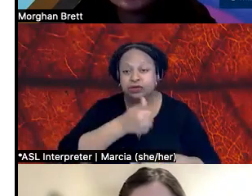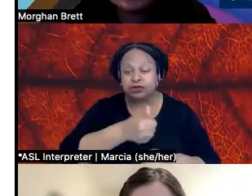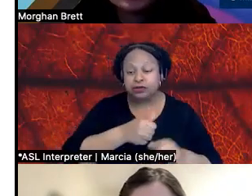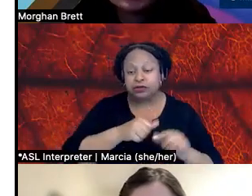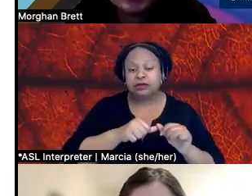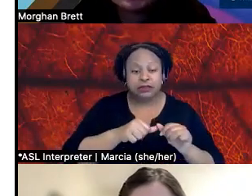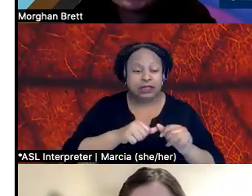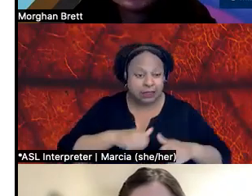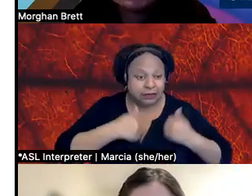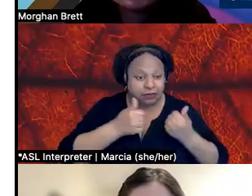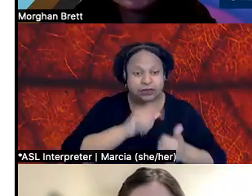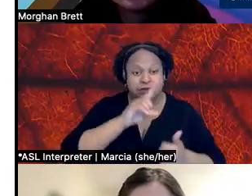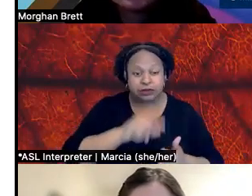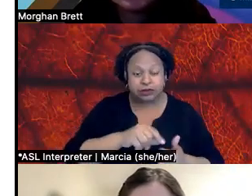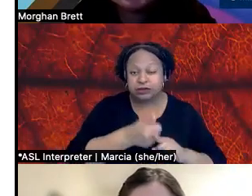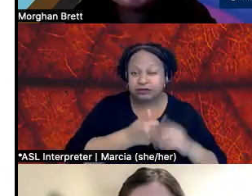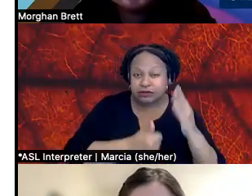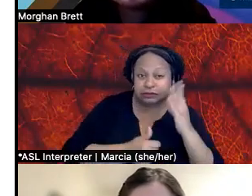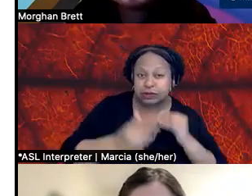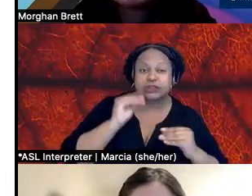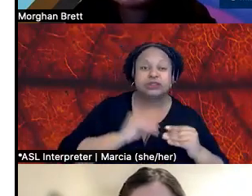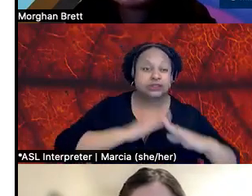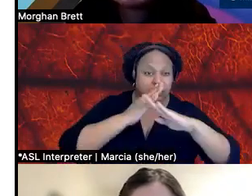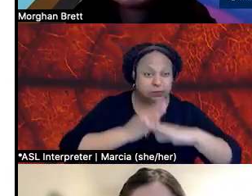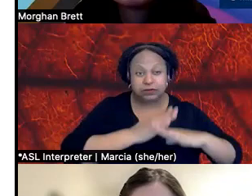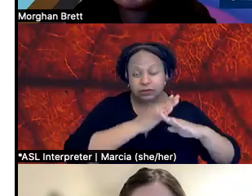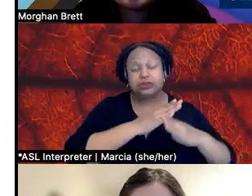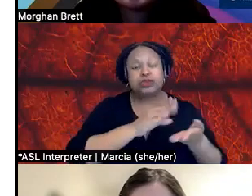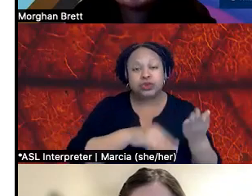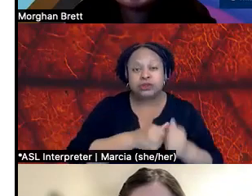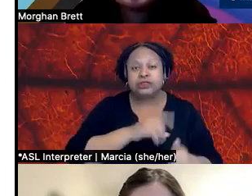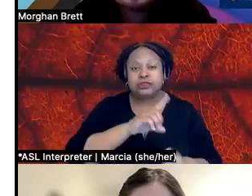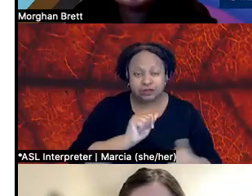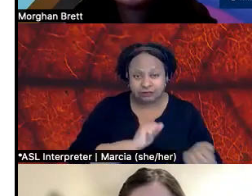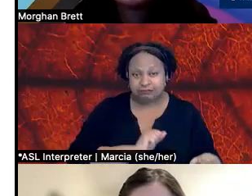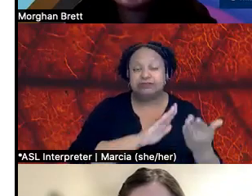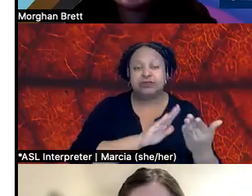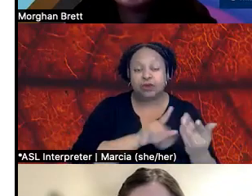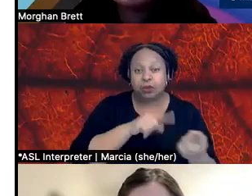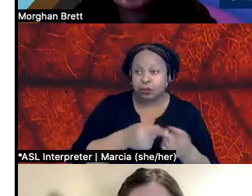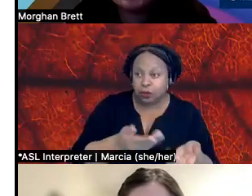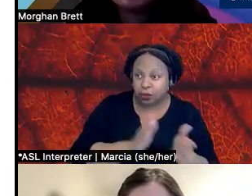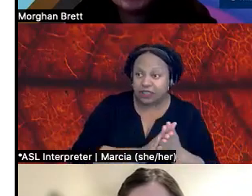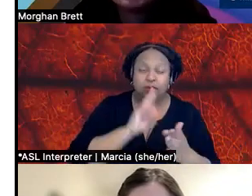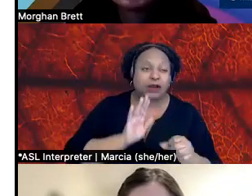obstacles that students with disabilities face in requesting and advocating for their rights.